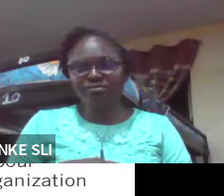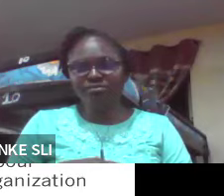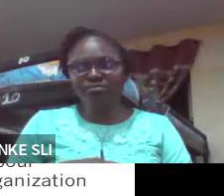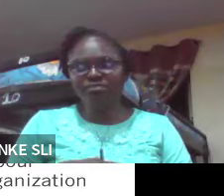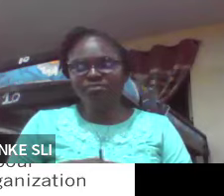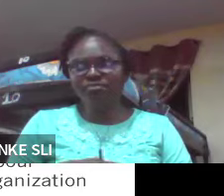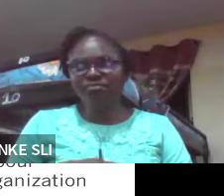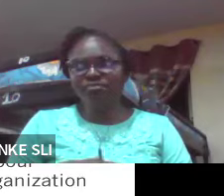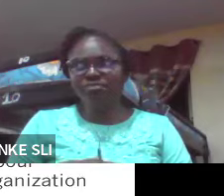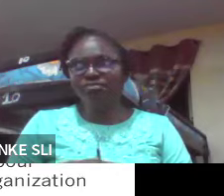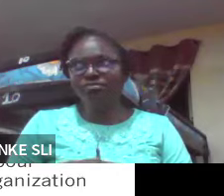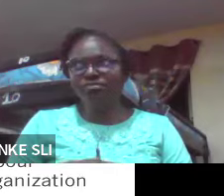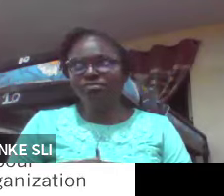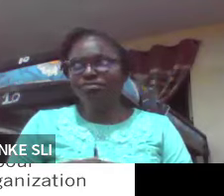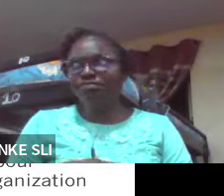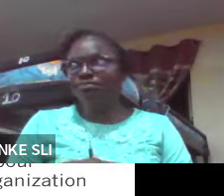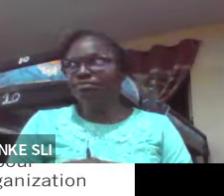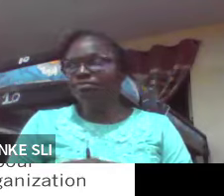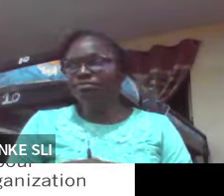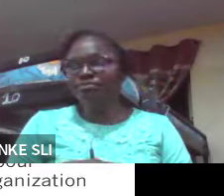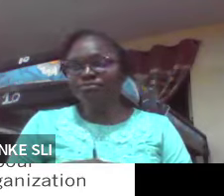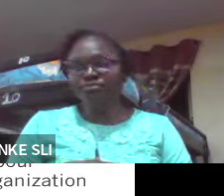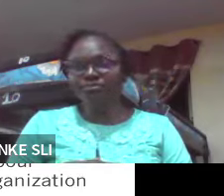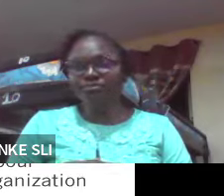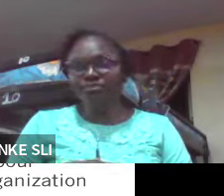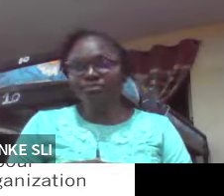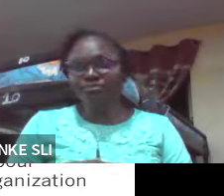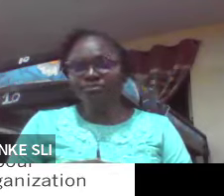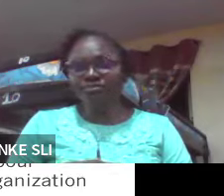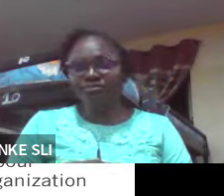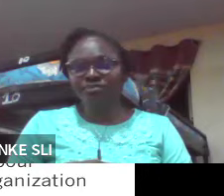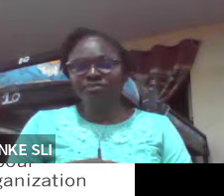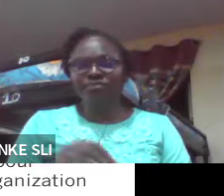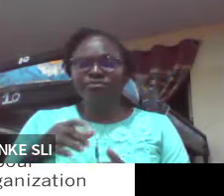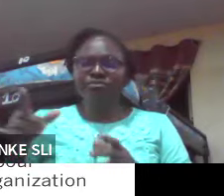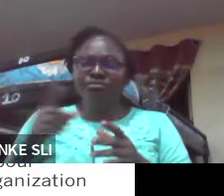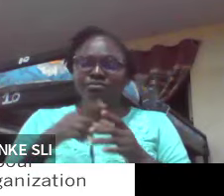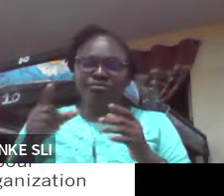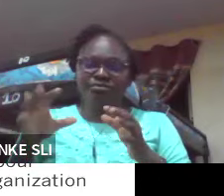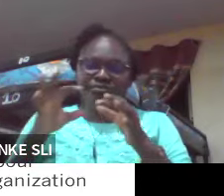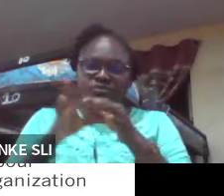sola bakre: So the thing is that they still have to join the platform, no matter what. That's how we can be sending information.